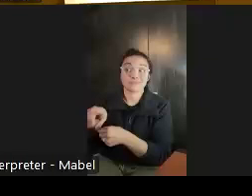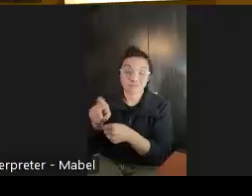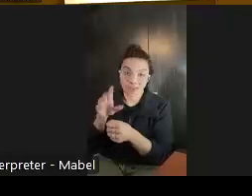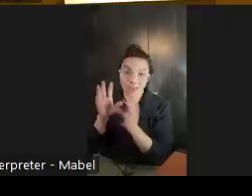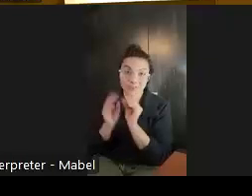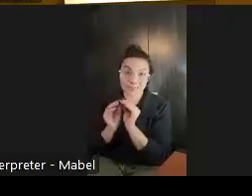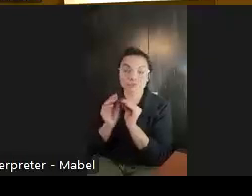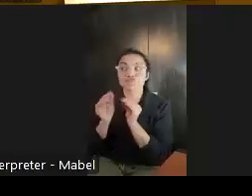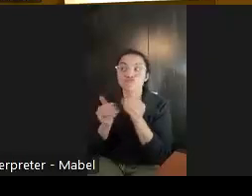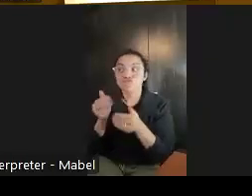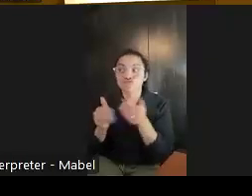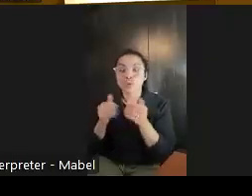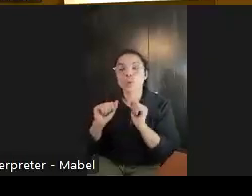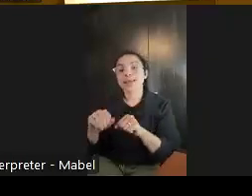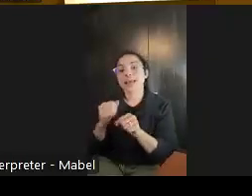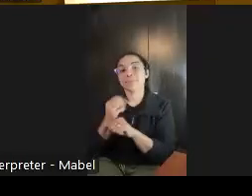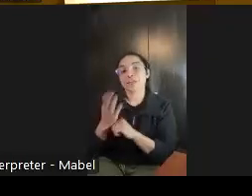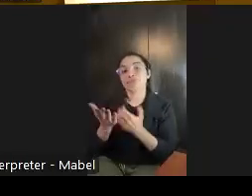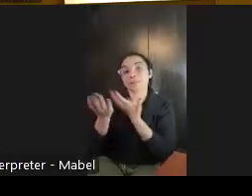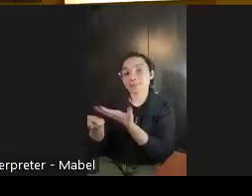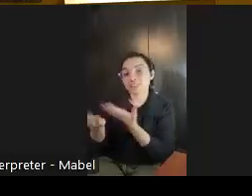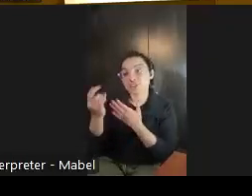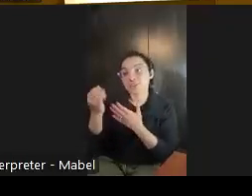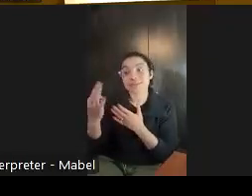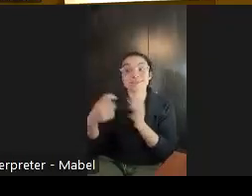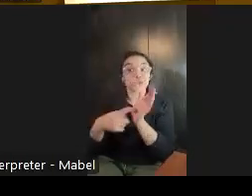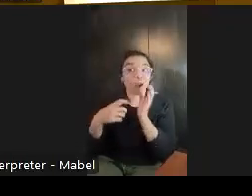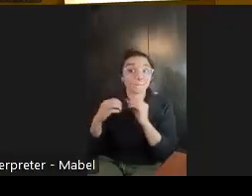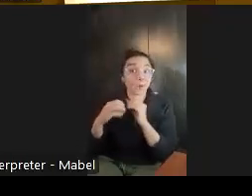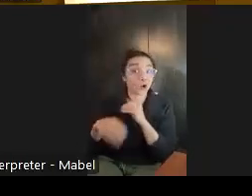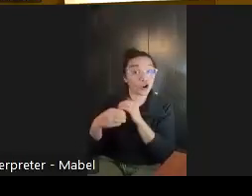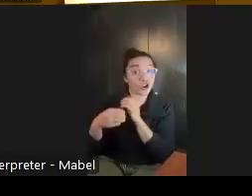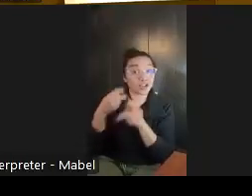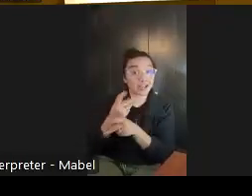recommendations if they're requiring additional care to help link them to the services that they